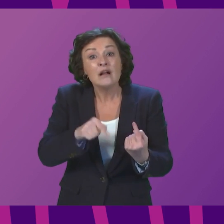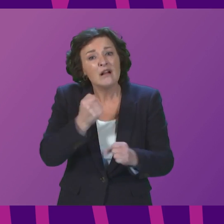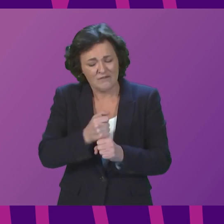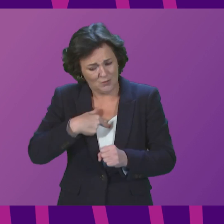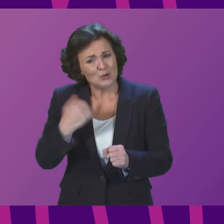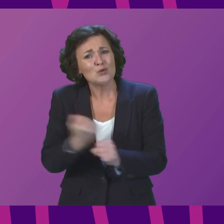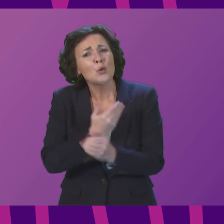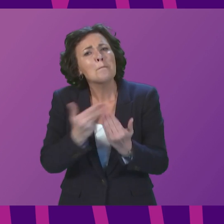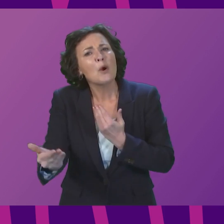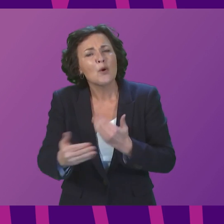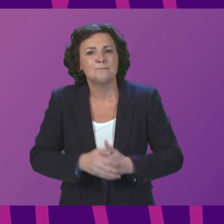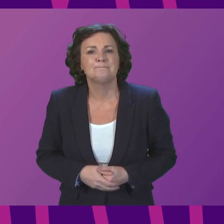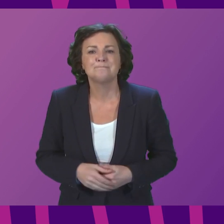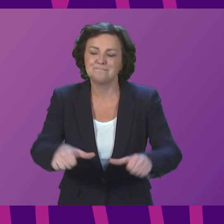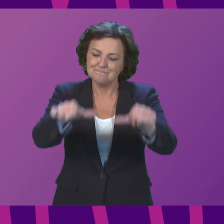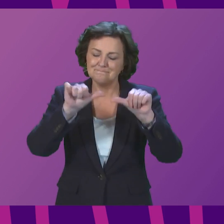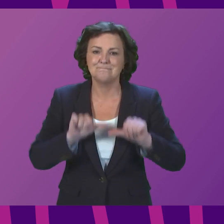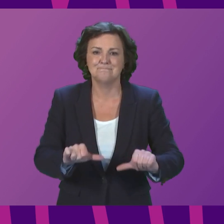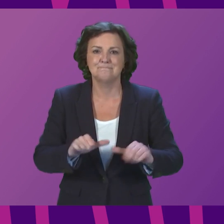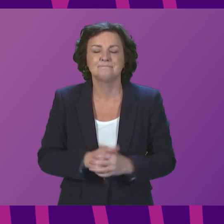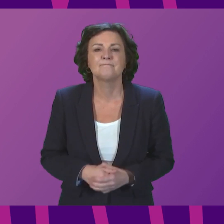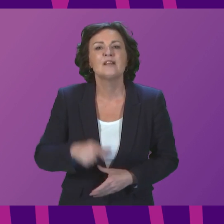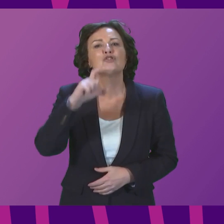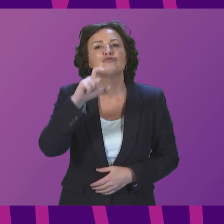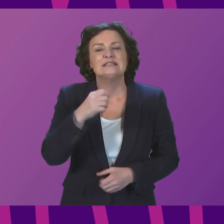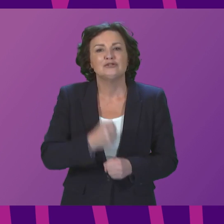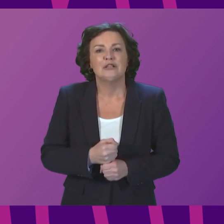I will now take supplementary questions.